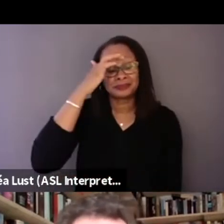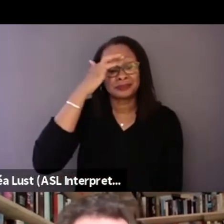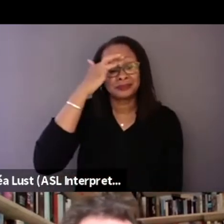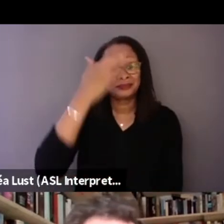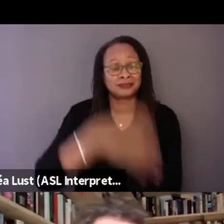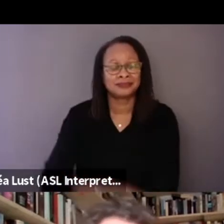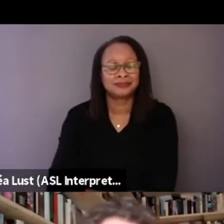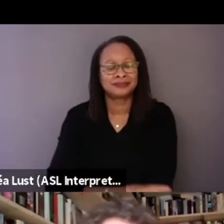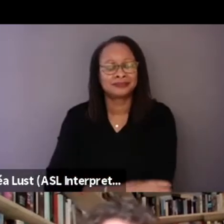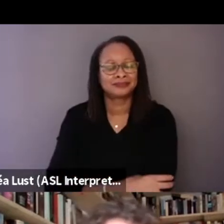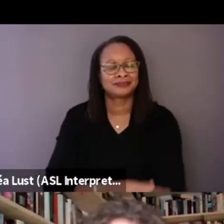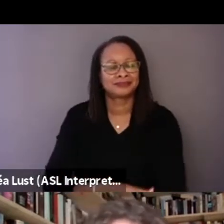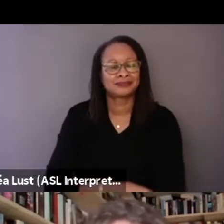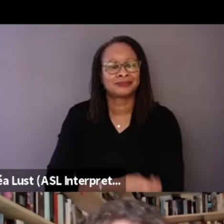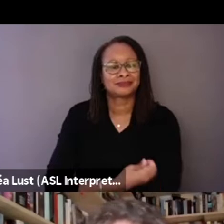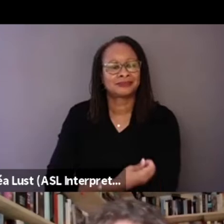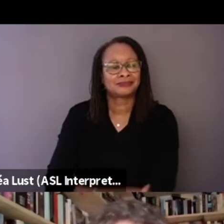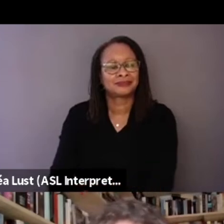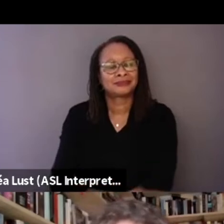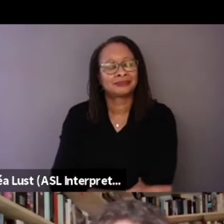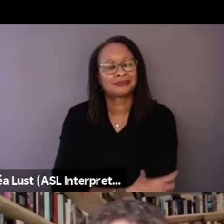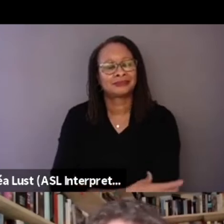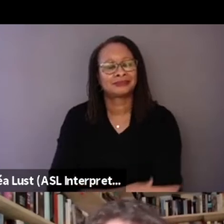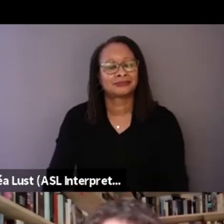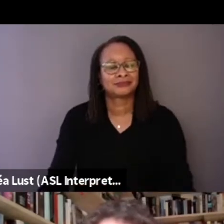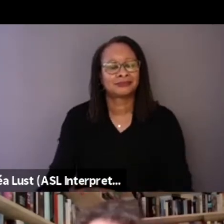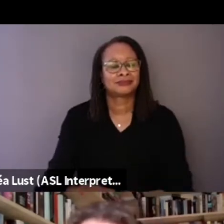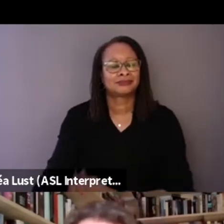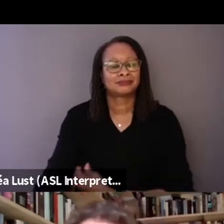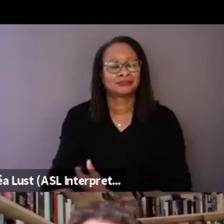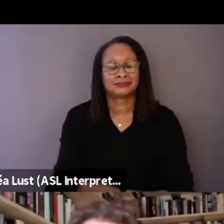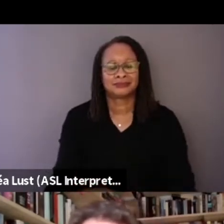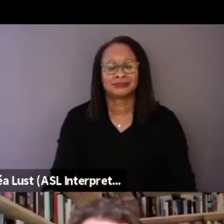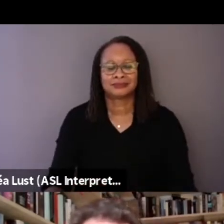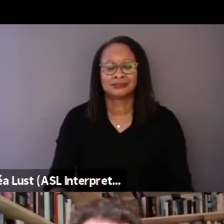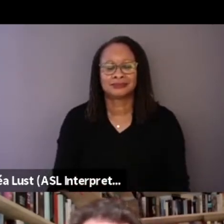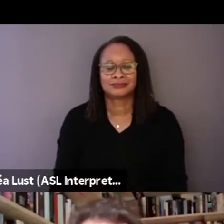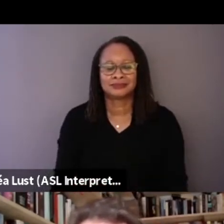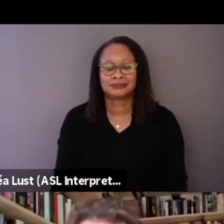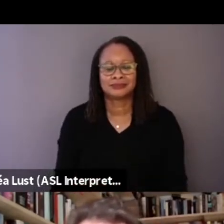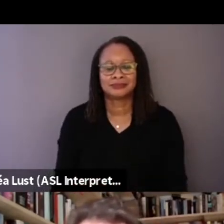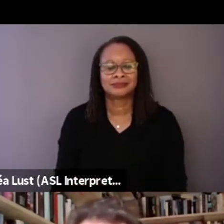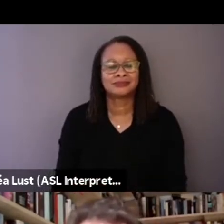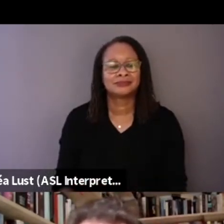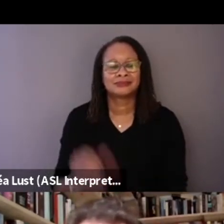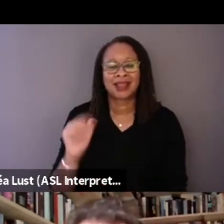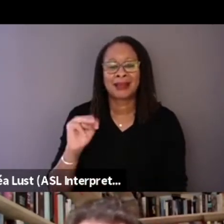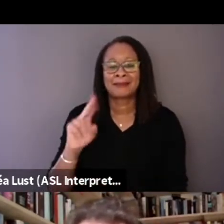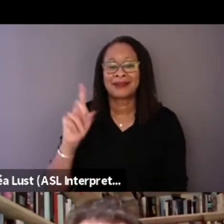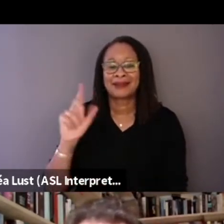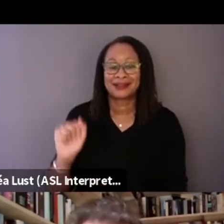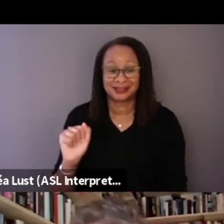what is your favorite funny moment of Ady's from this movie? Oh man, that's such a hard question.